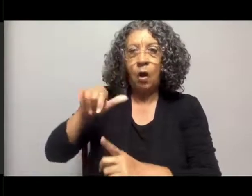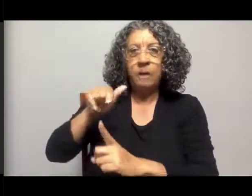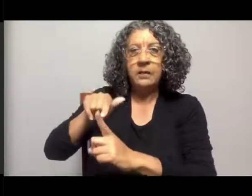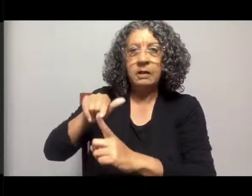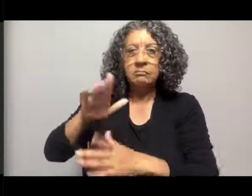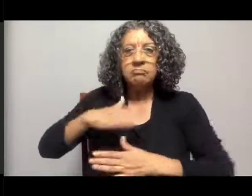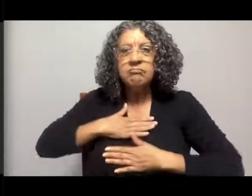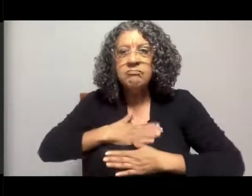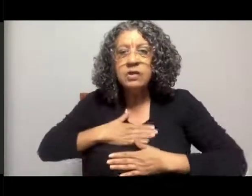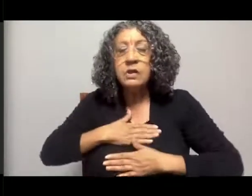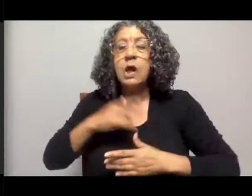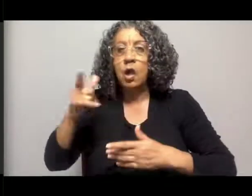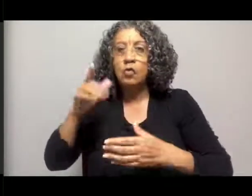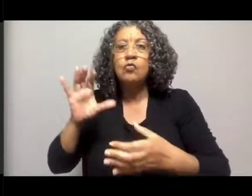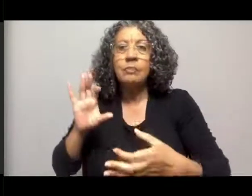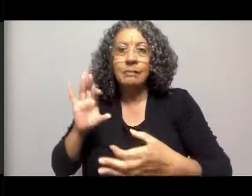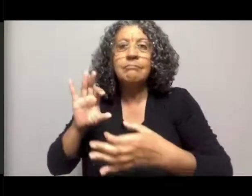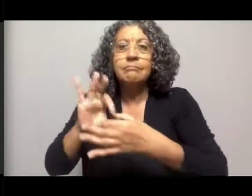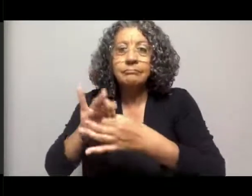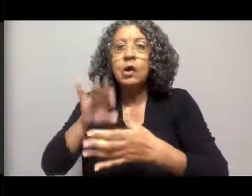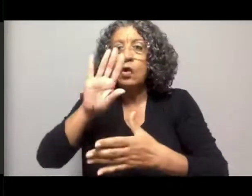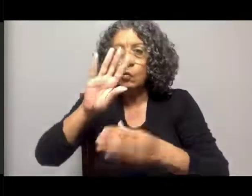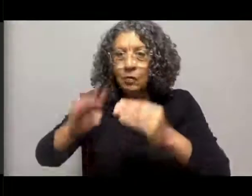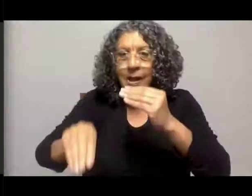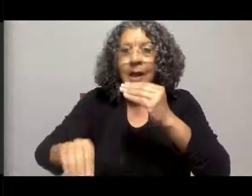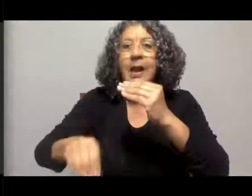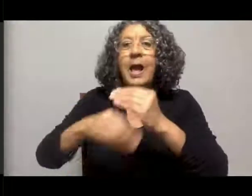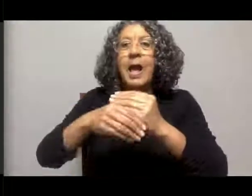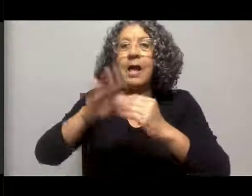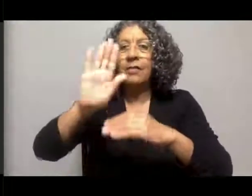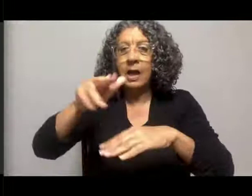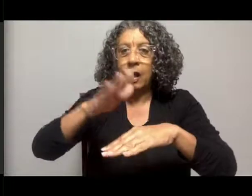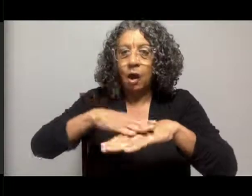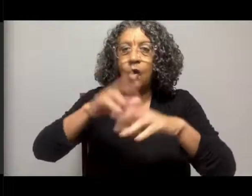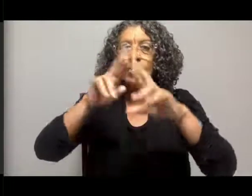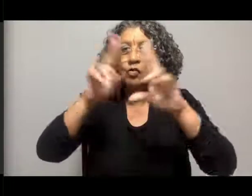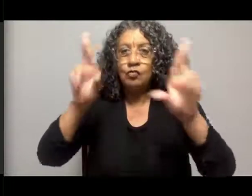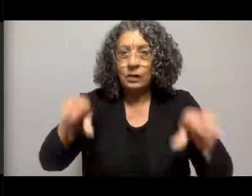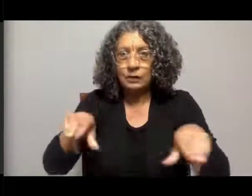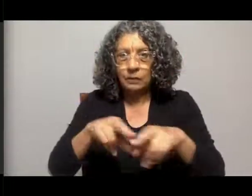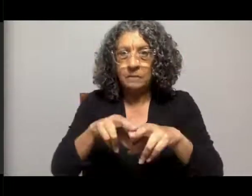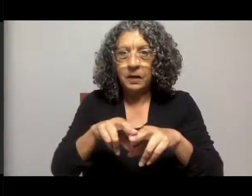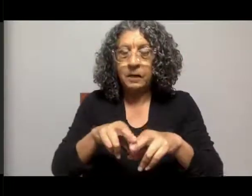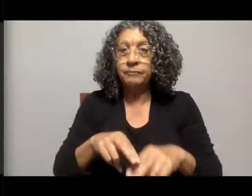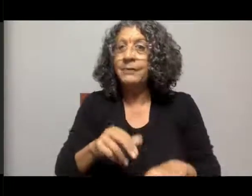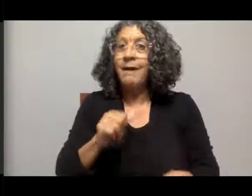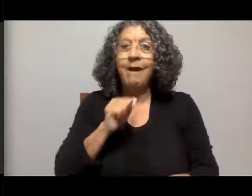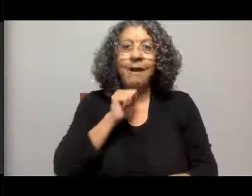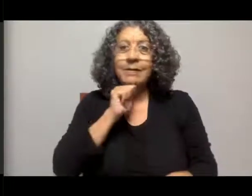that's a hobby. You enjoy and it's related so you could add it on your resume